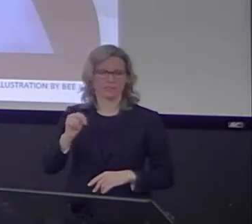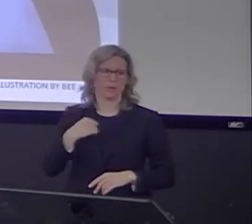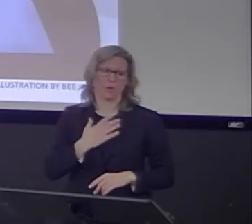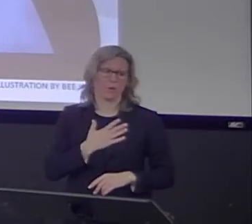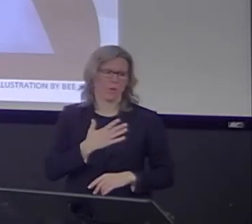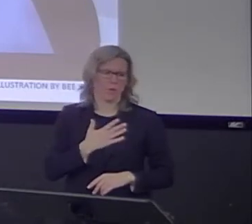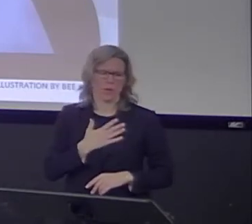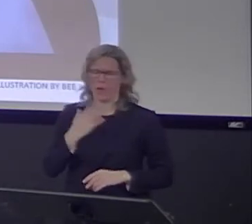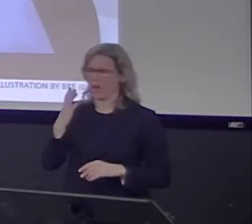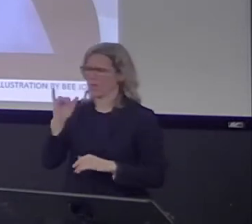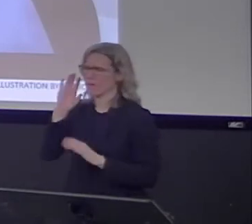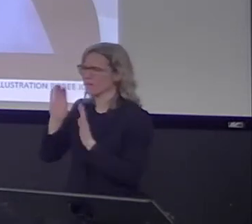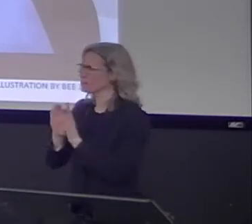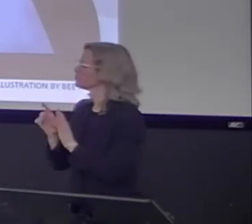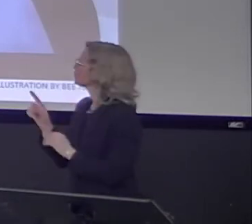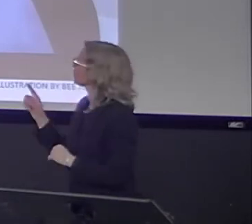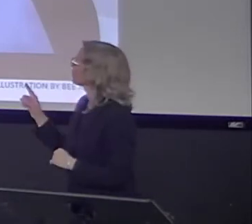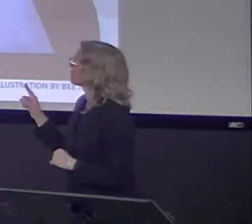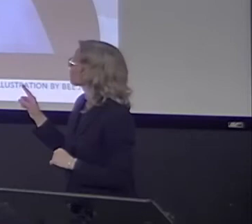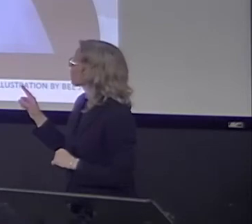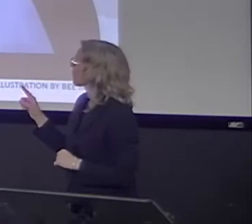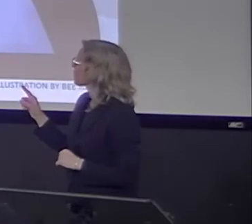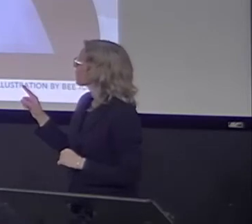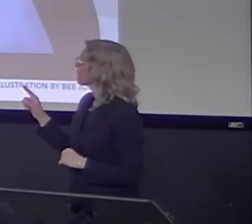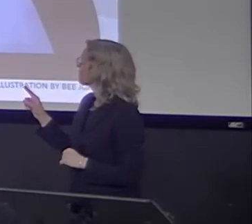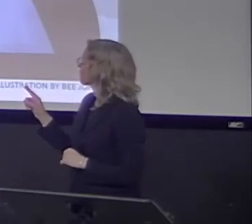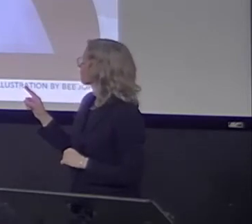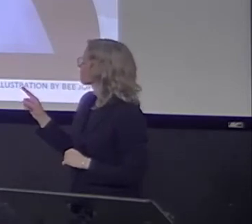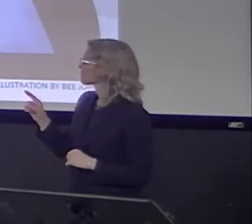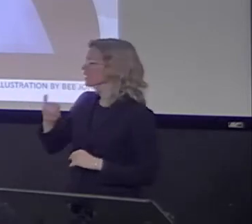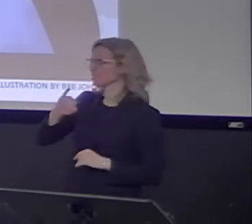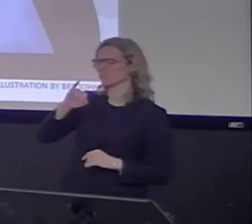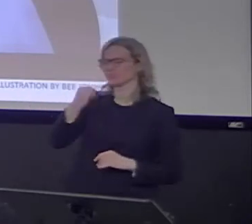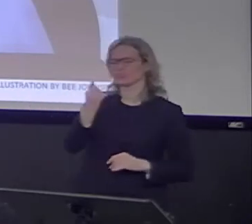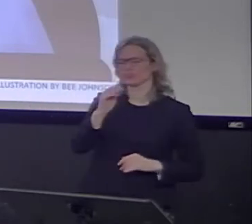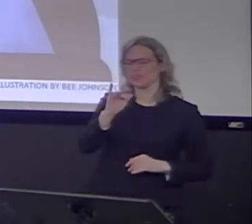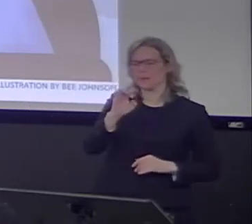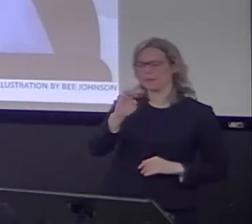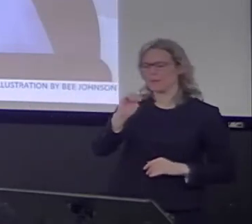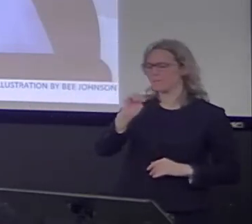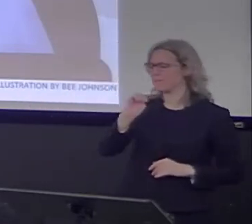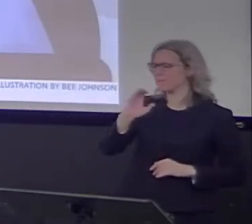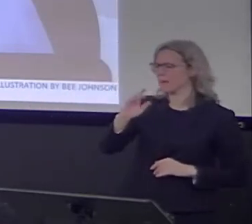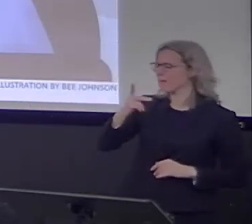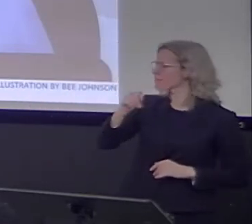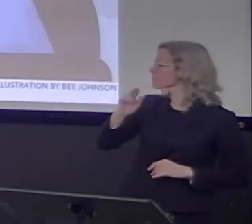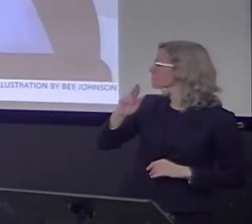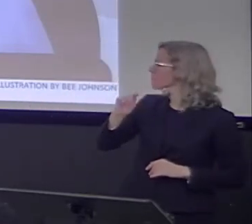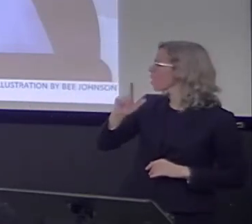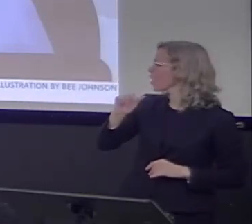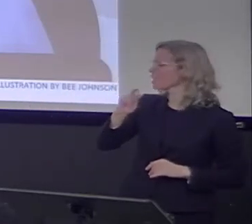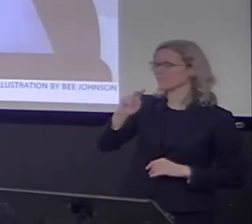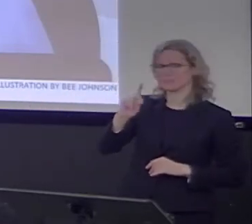illustrating a little opinion piece that Jamie McPartland and I wrote for Spectrum last month,